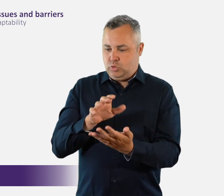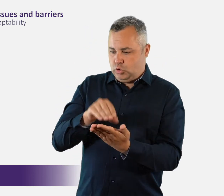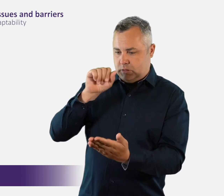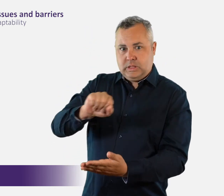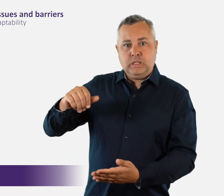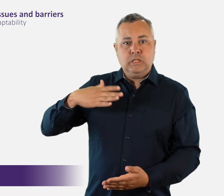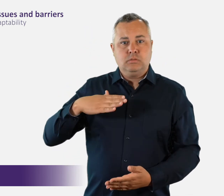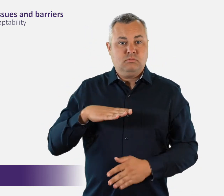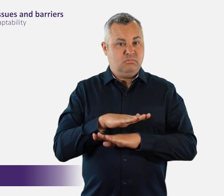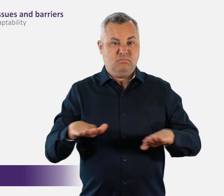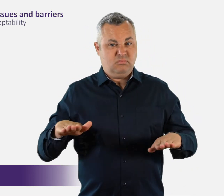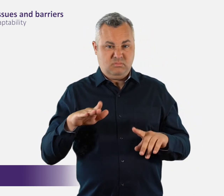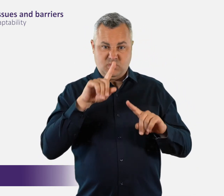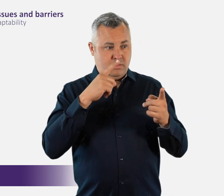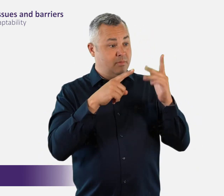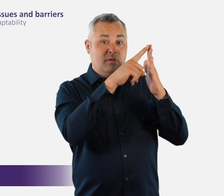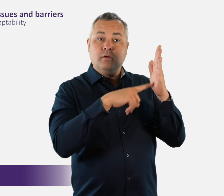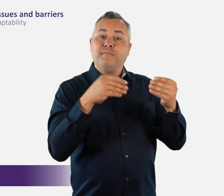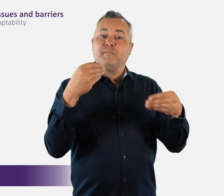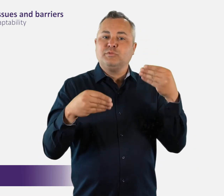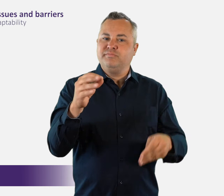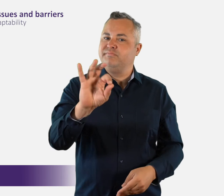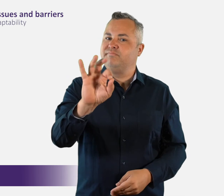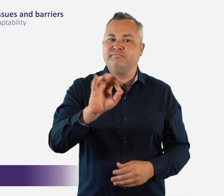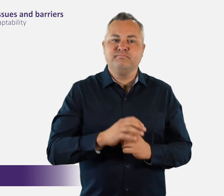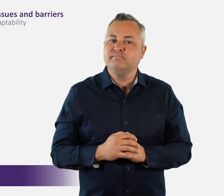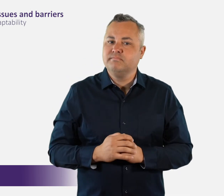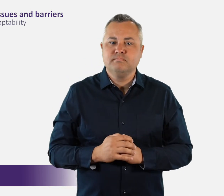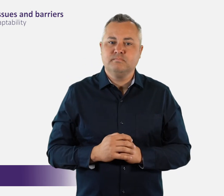to design education and learning for the variety of student learning needs.